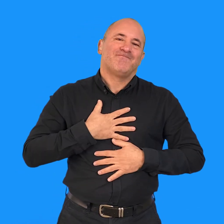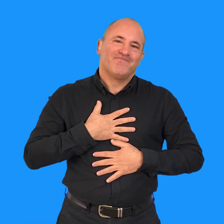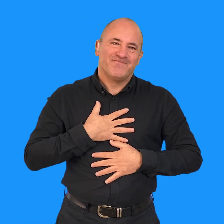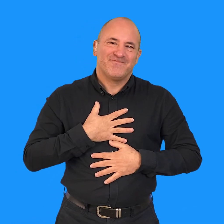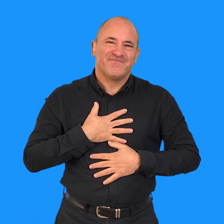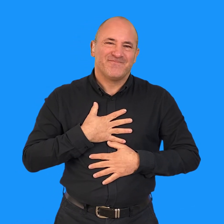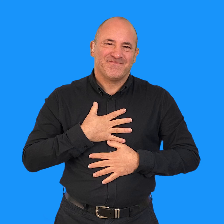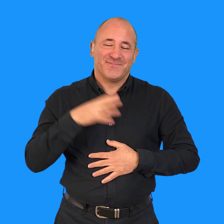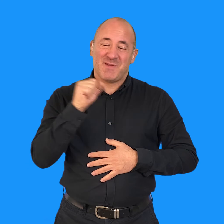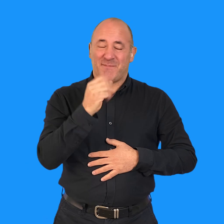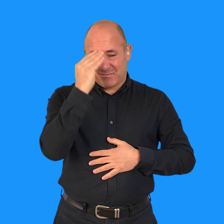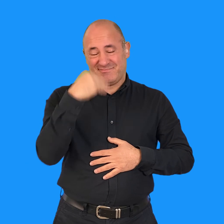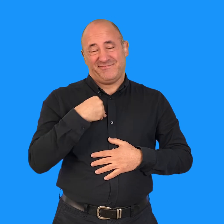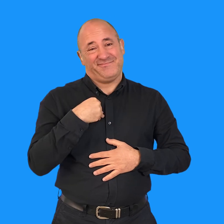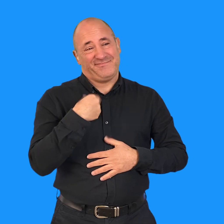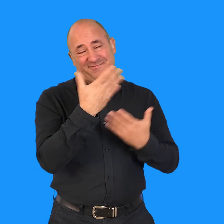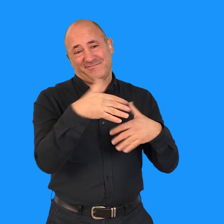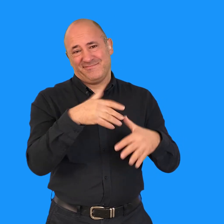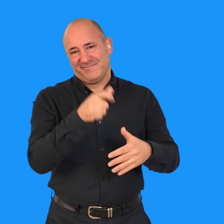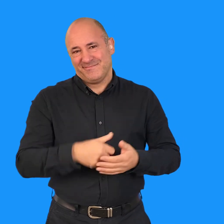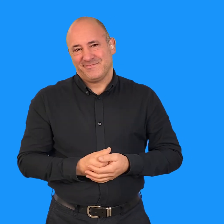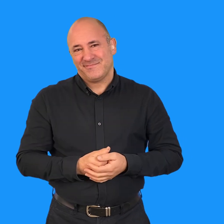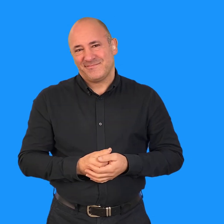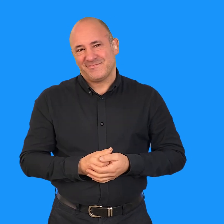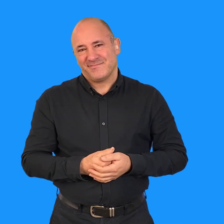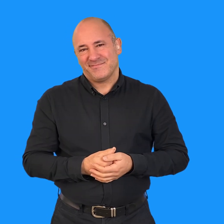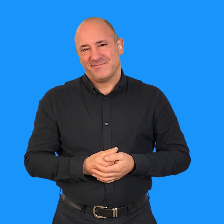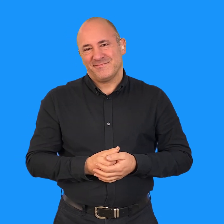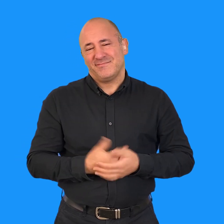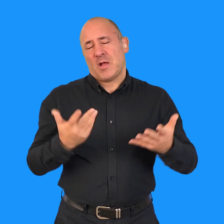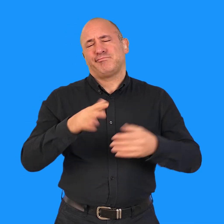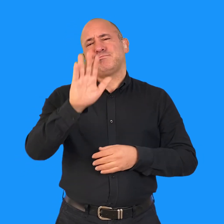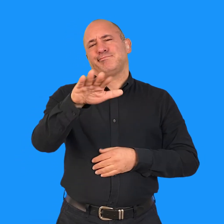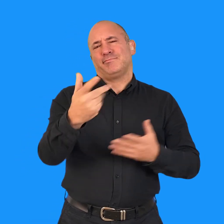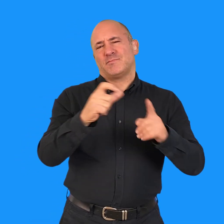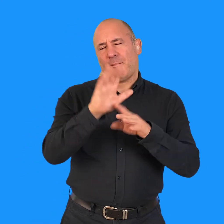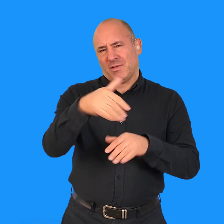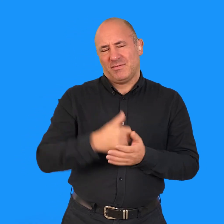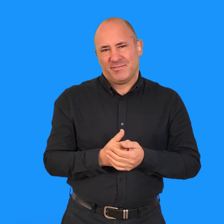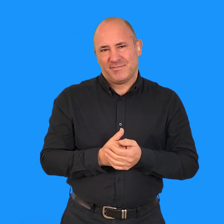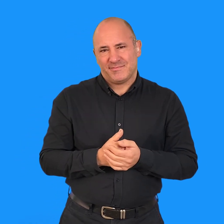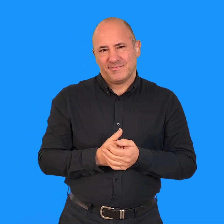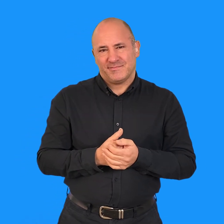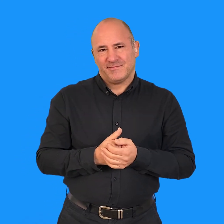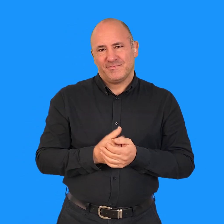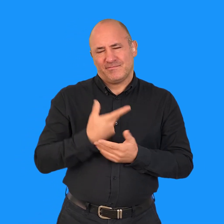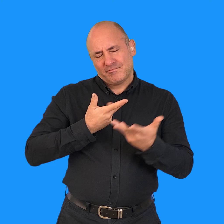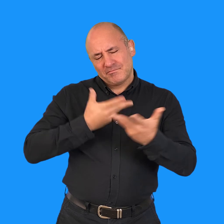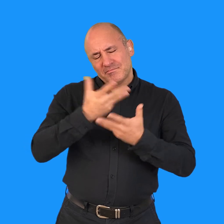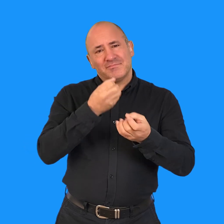how wonderful she was and what a loss her passing is to all of us. It's been great to speak to you, Damien.